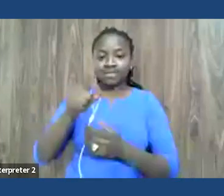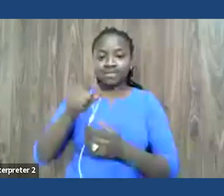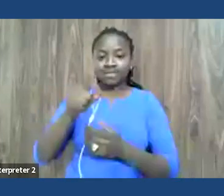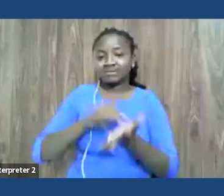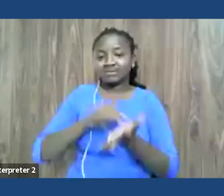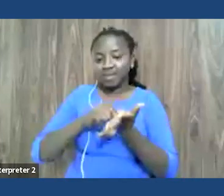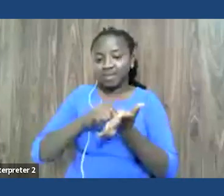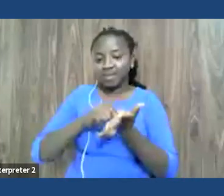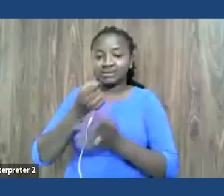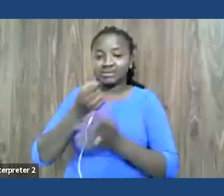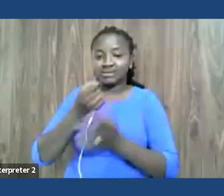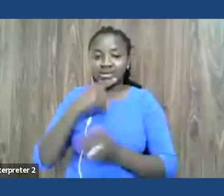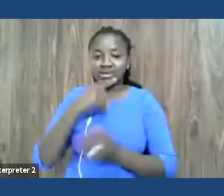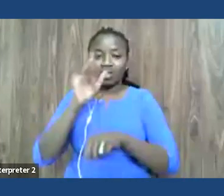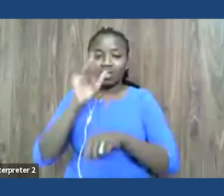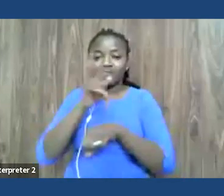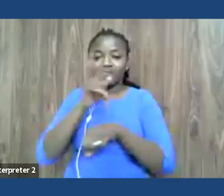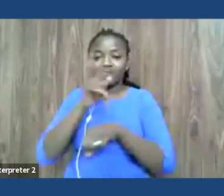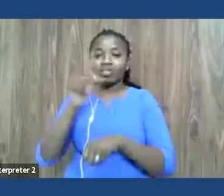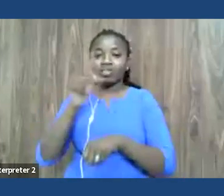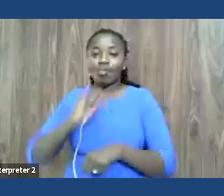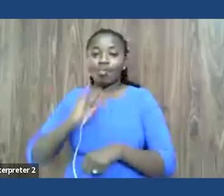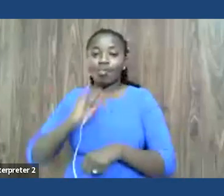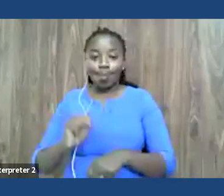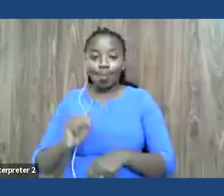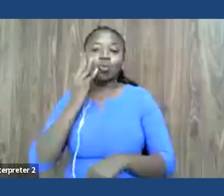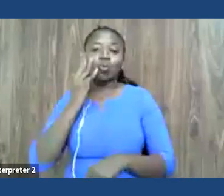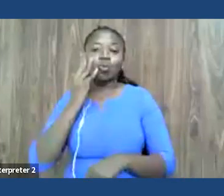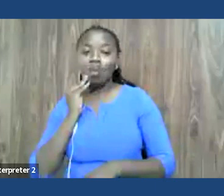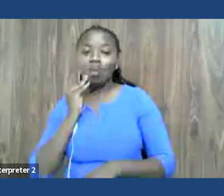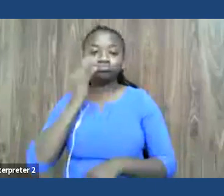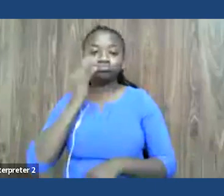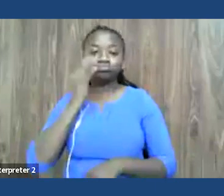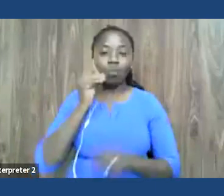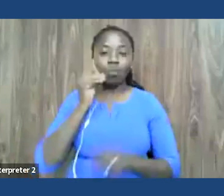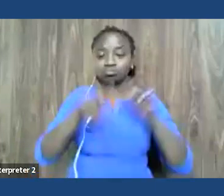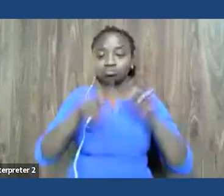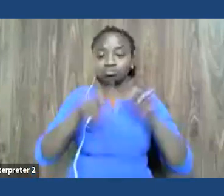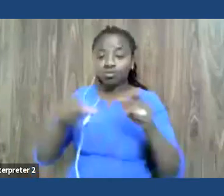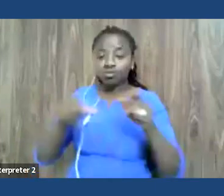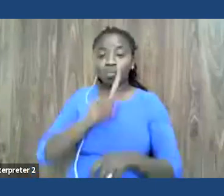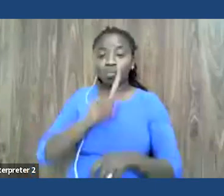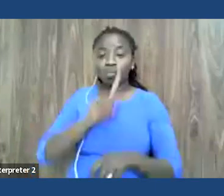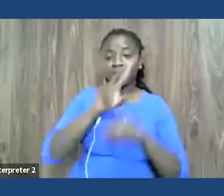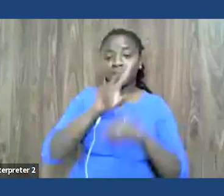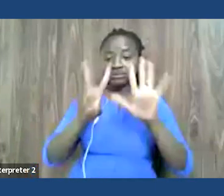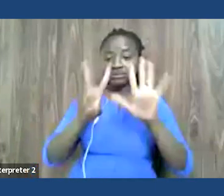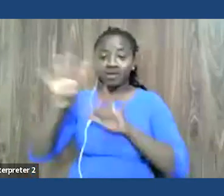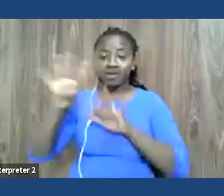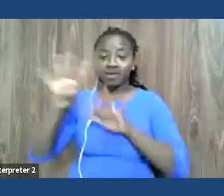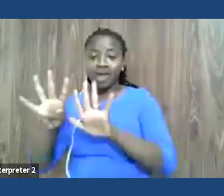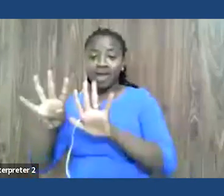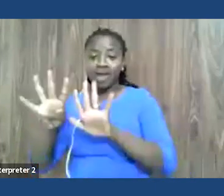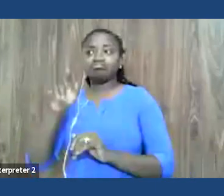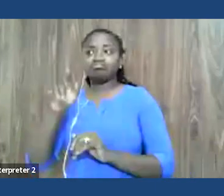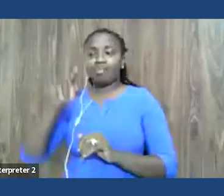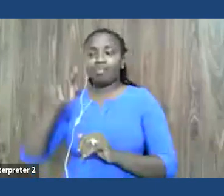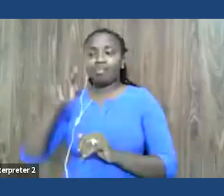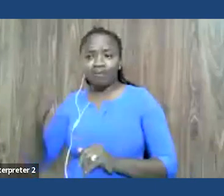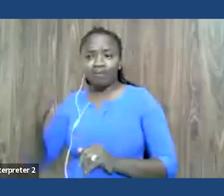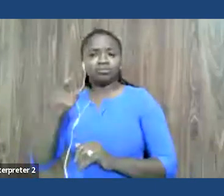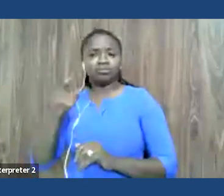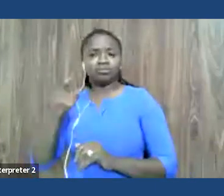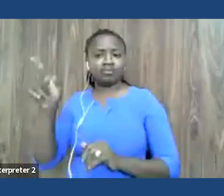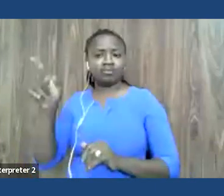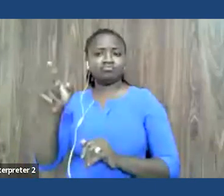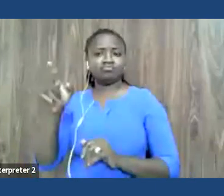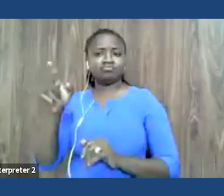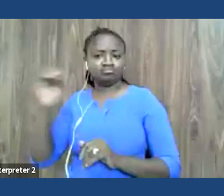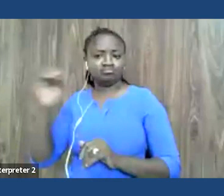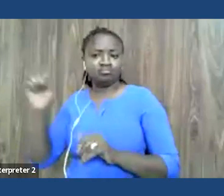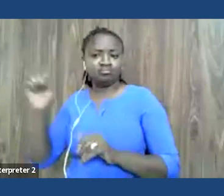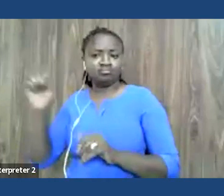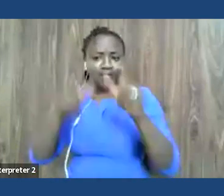There are 179 each week given this drug in nursing homes in the US.